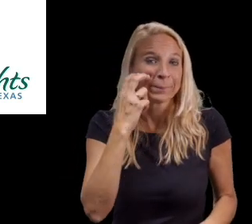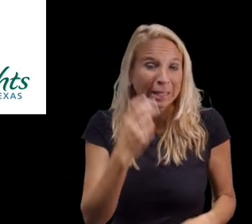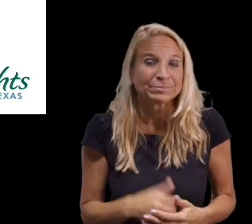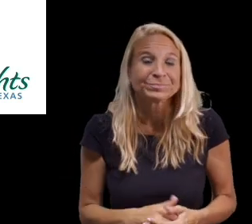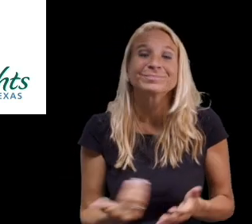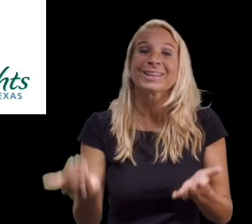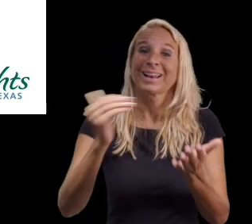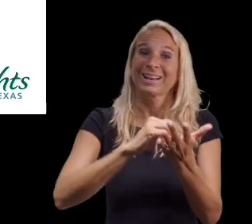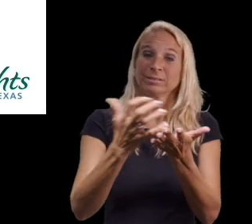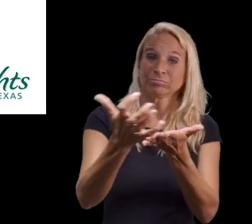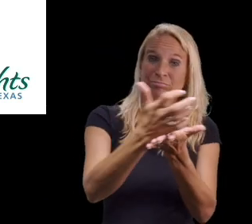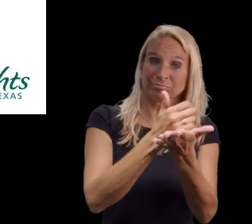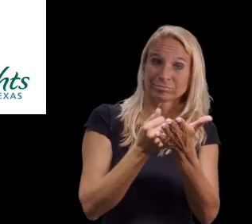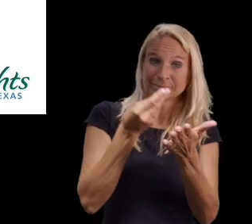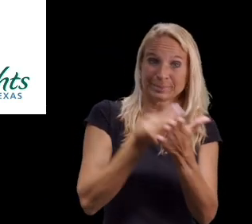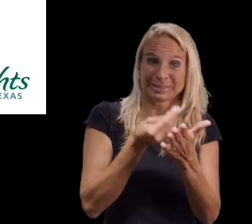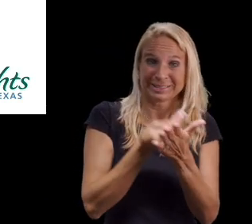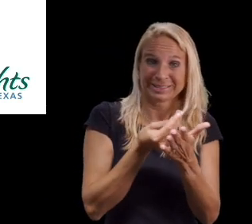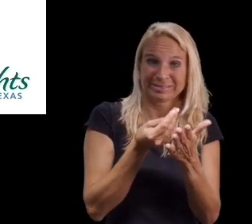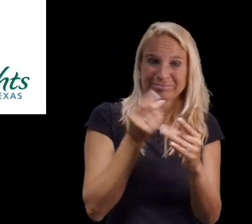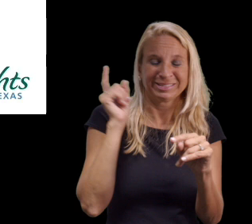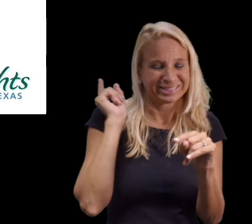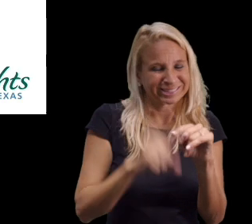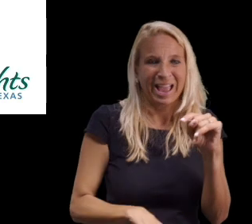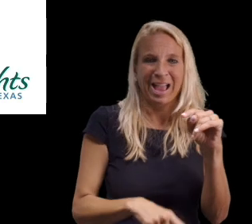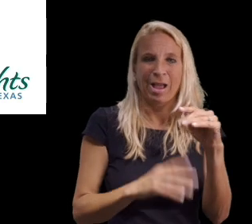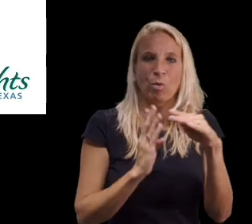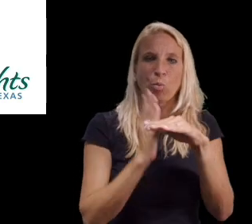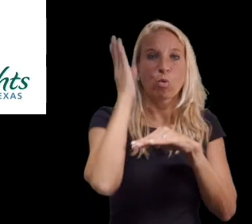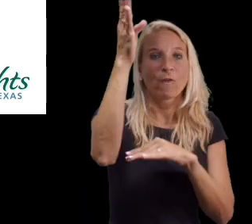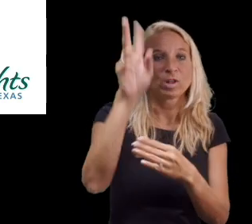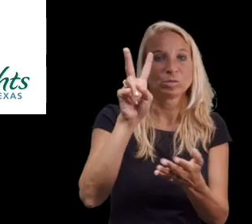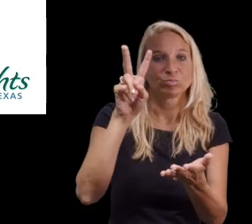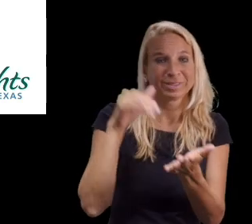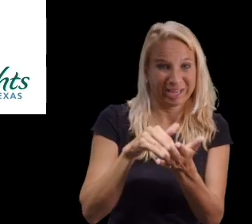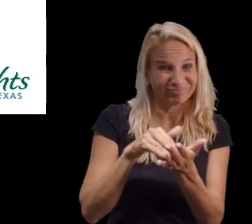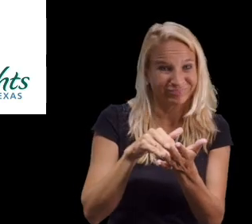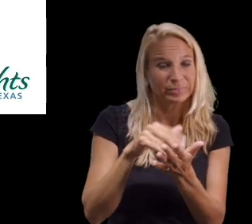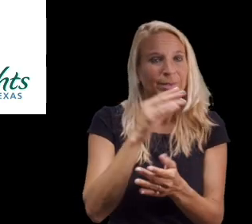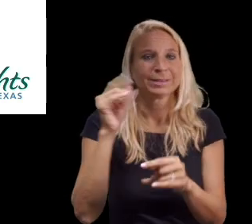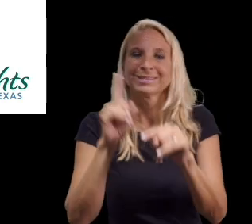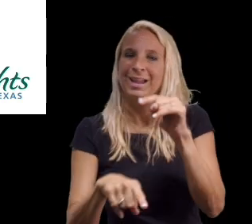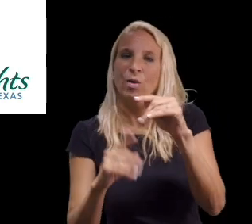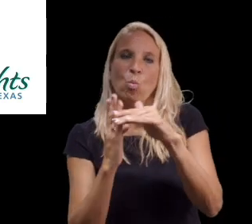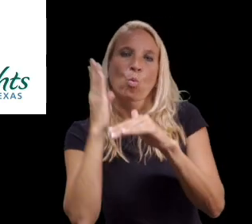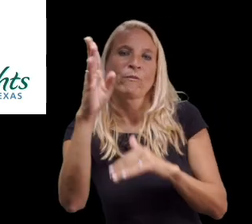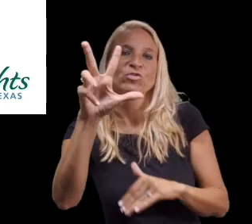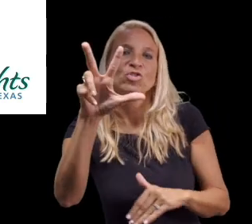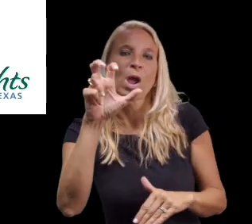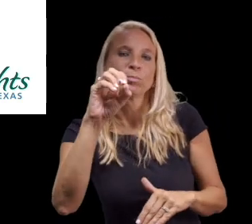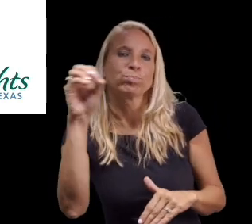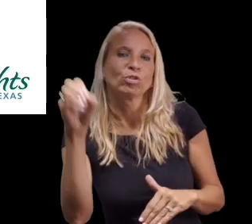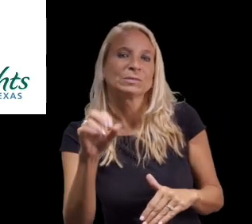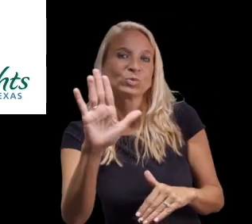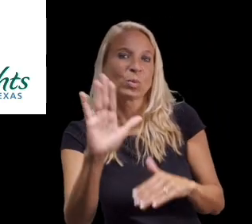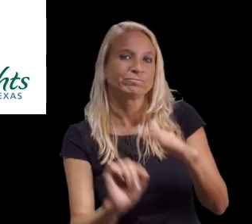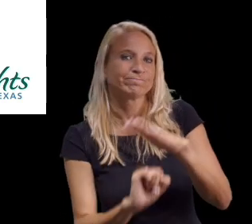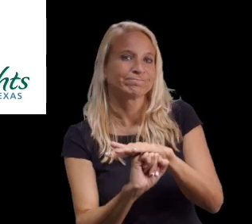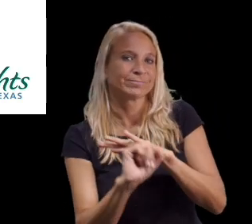Again, the income and assets may not be more than the specified limit, which is 300% of the max of SSI.